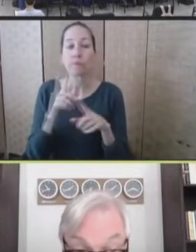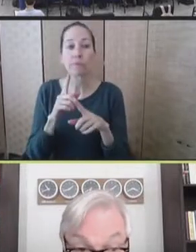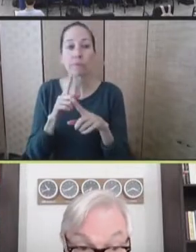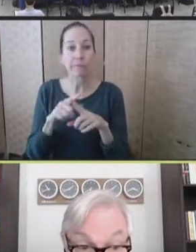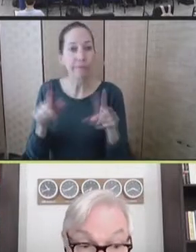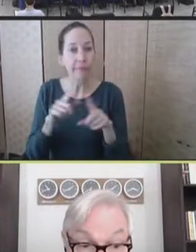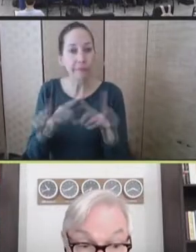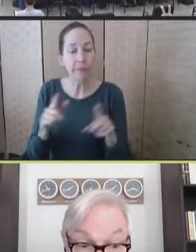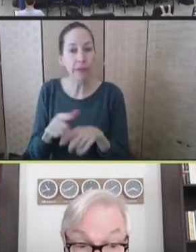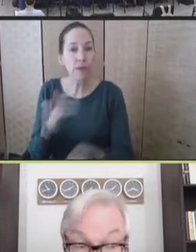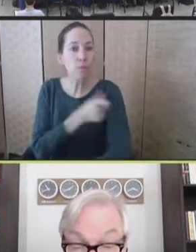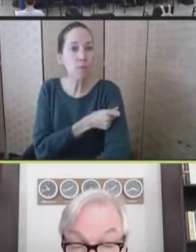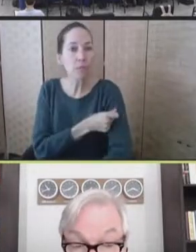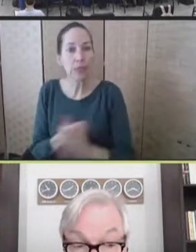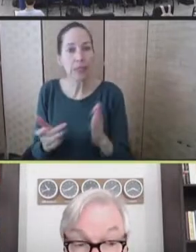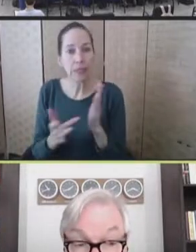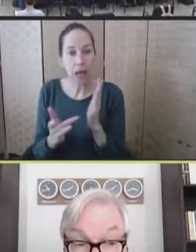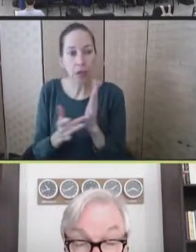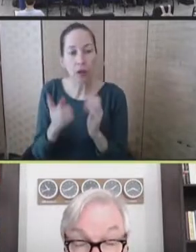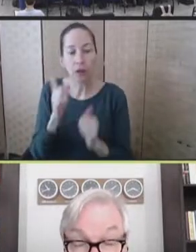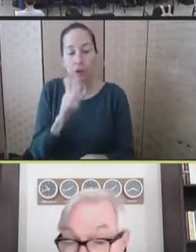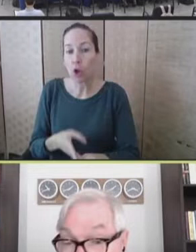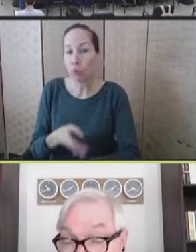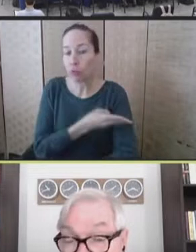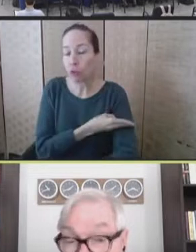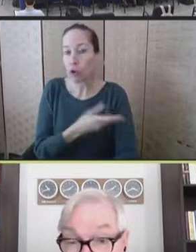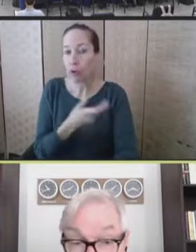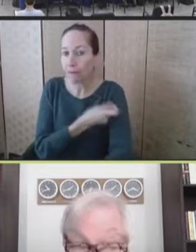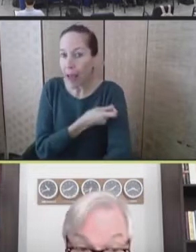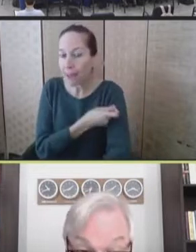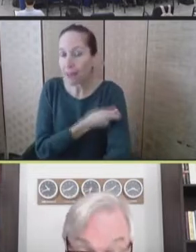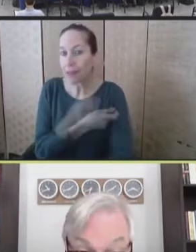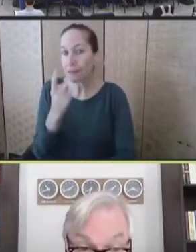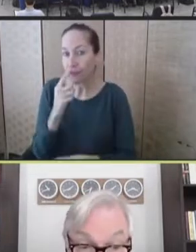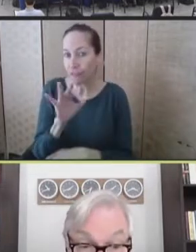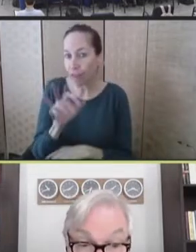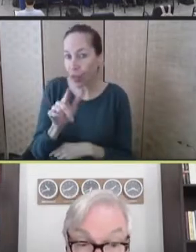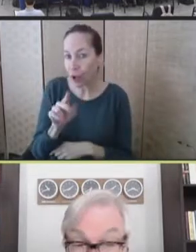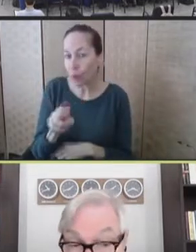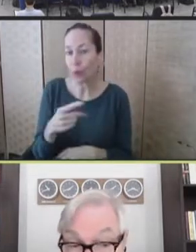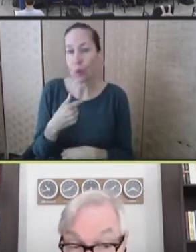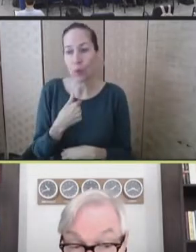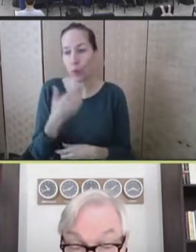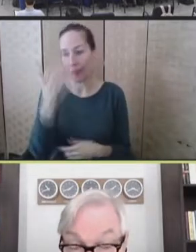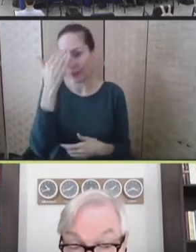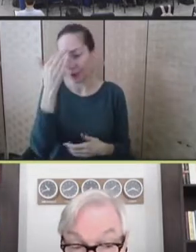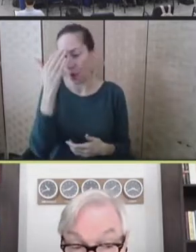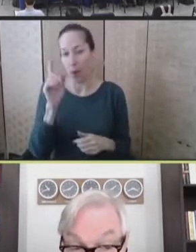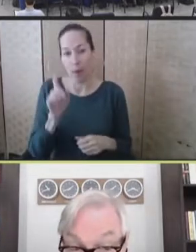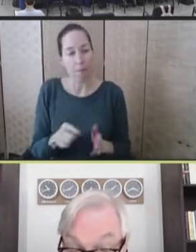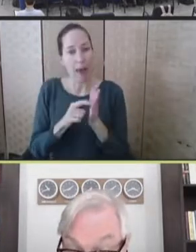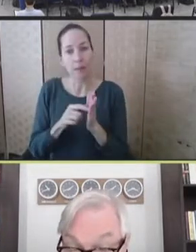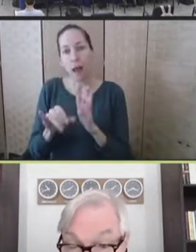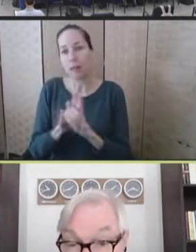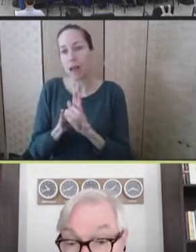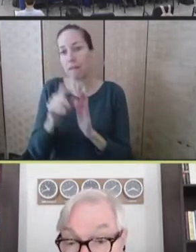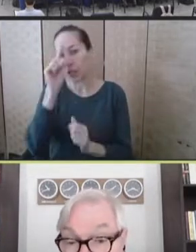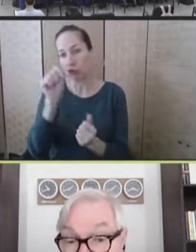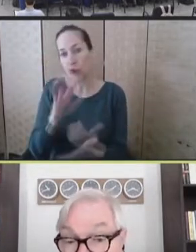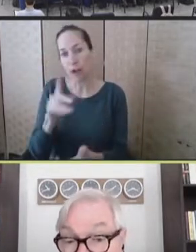R&D progress towards improved influenza vaccines. We know where we're at that way is identifying strategies for future research based on the